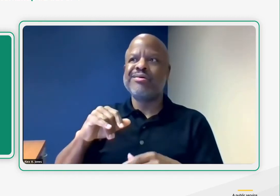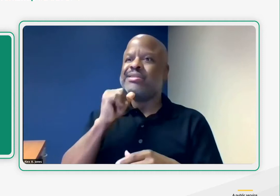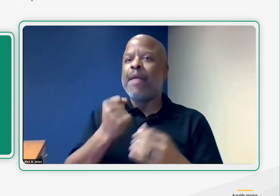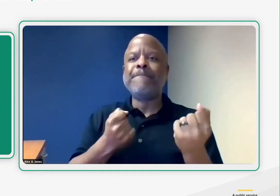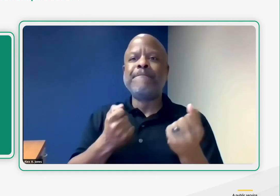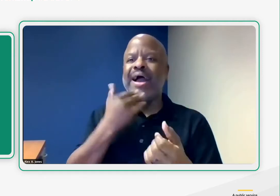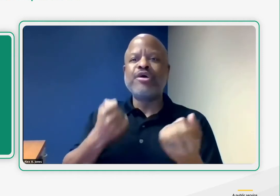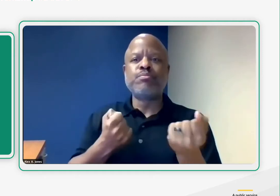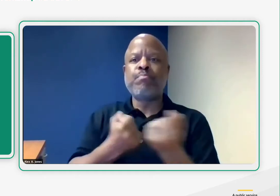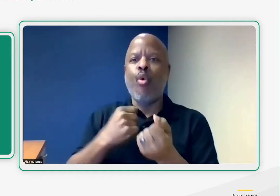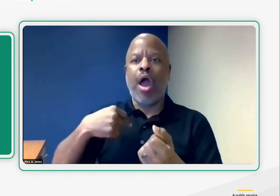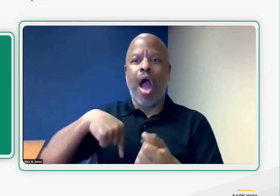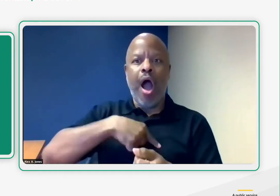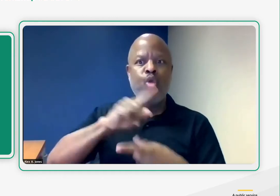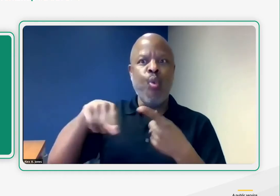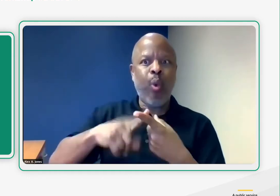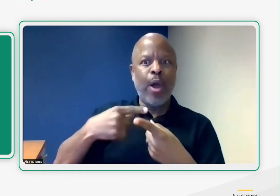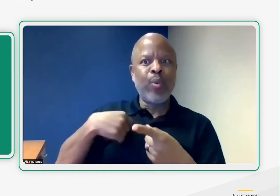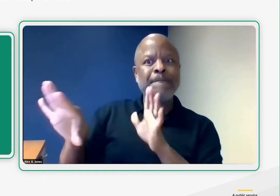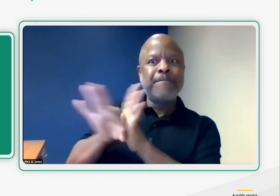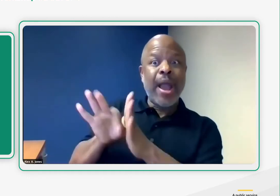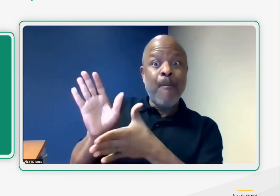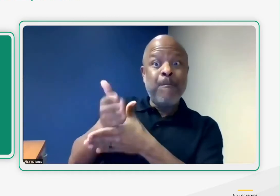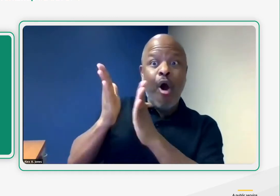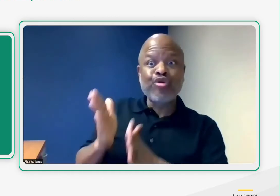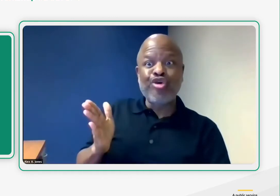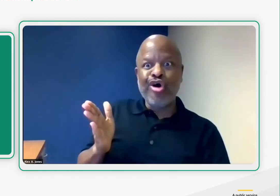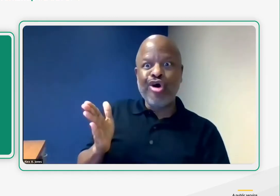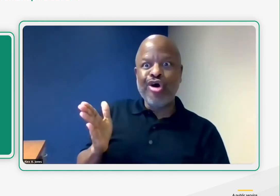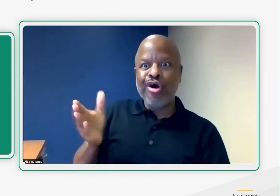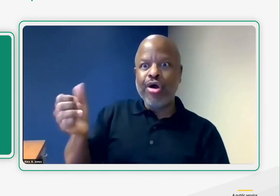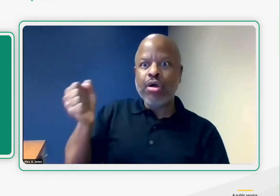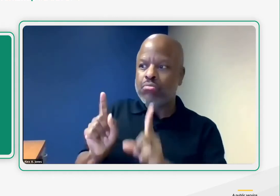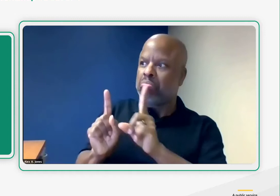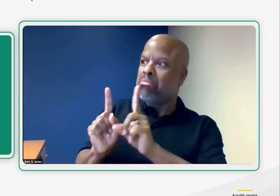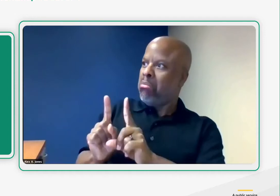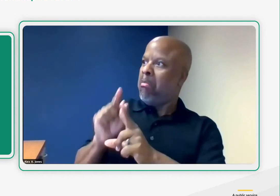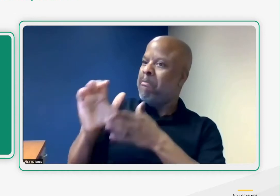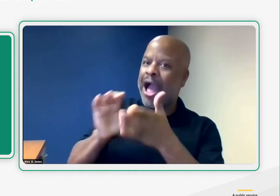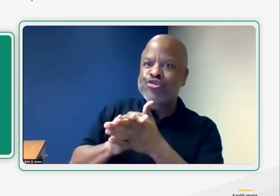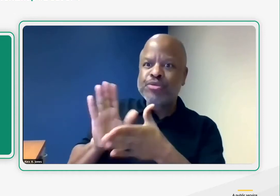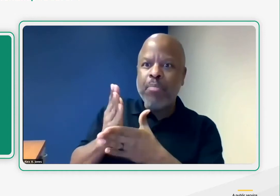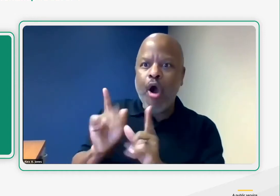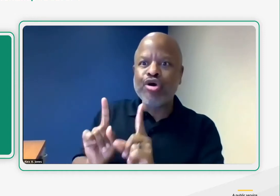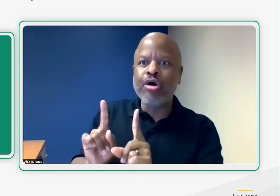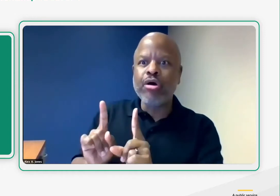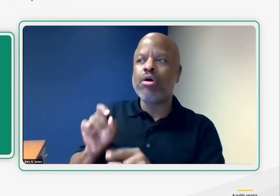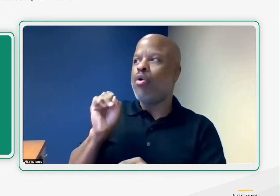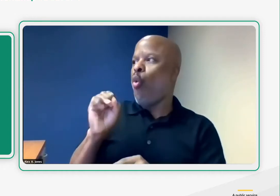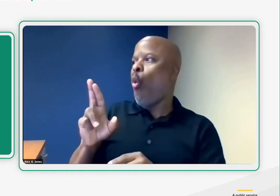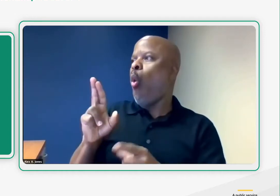It's something like, for instance: when we pick a partner, we get married, or when we